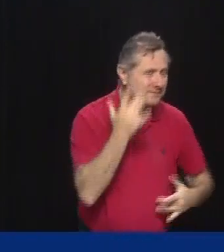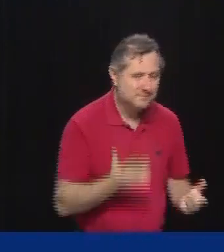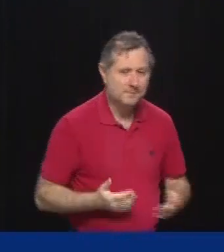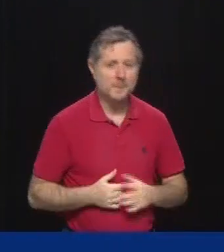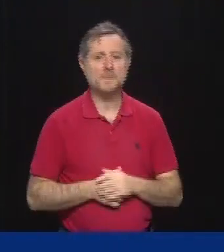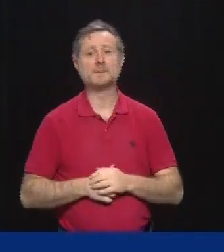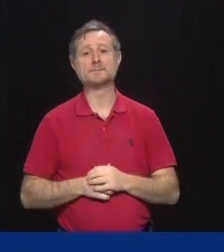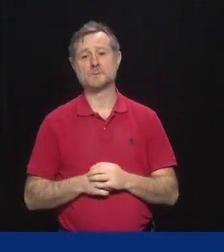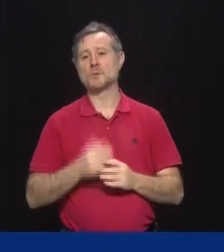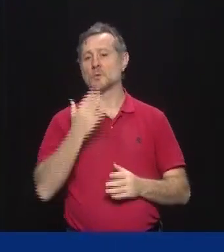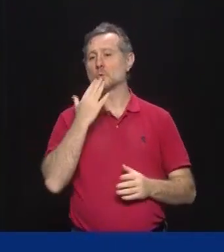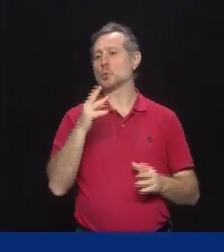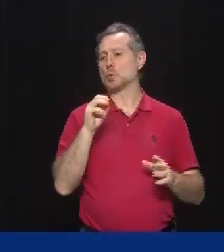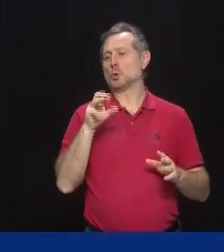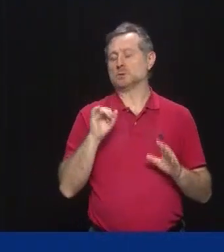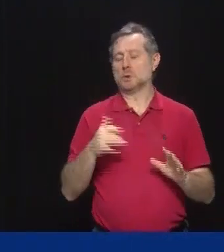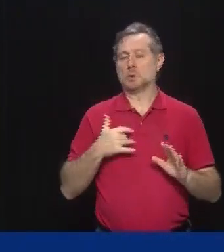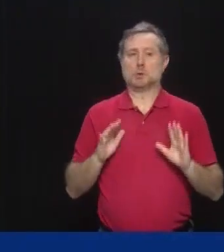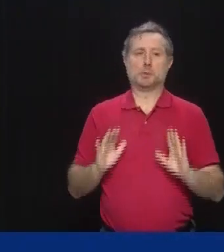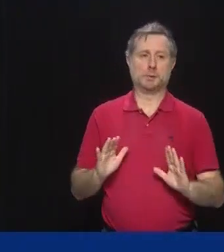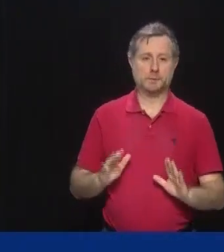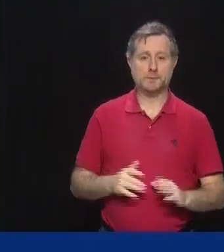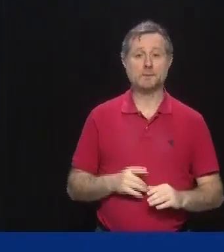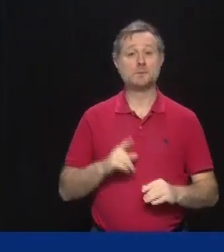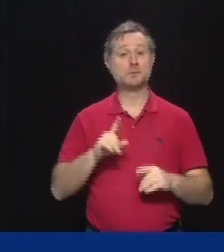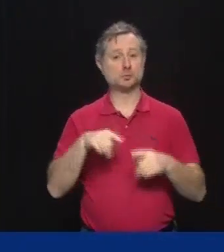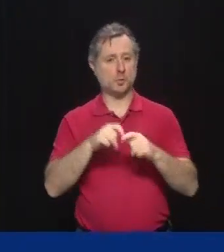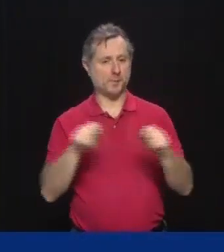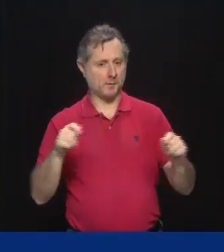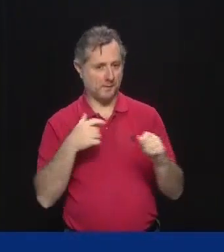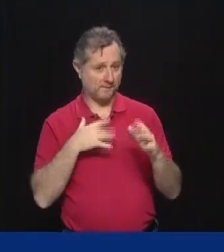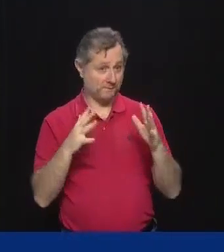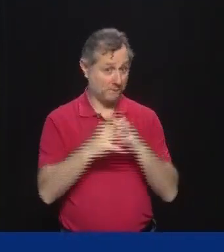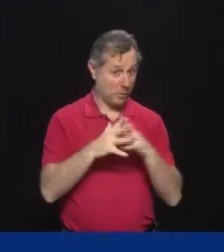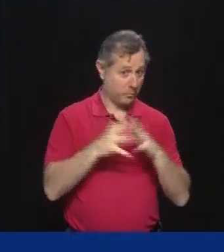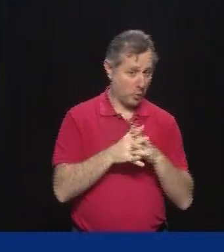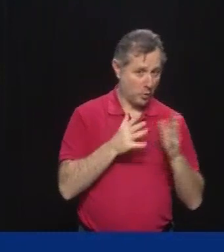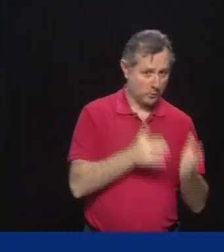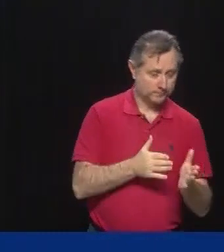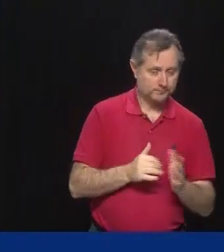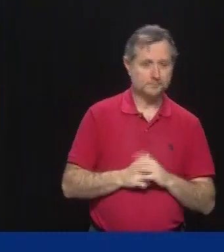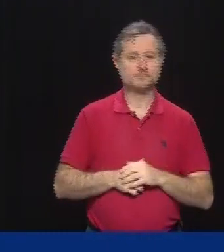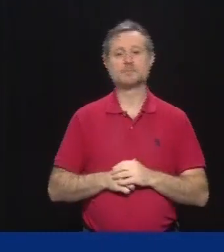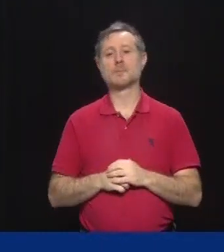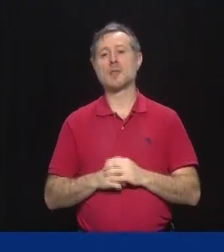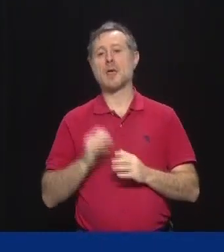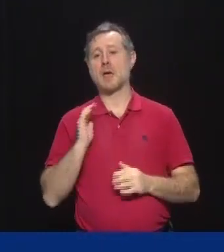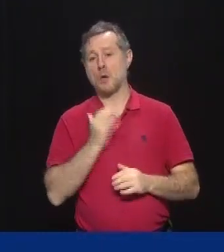PERSON TAKING CARE OF THEM WON'T MAKE THEM SICKER BY CONTRACTING COVID. THAT'S THE GOOD NEWS.